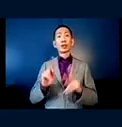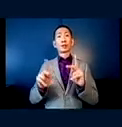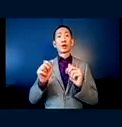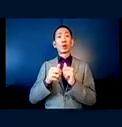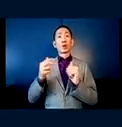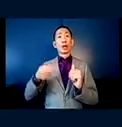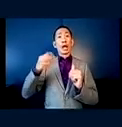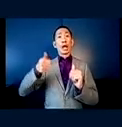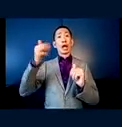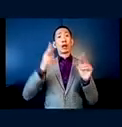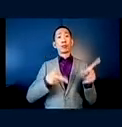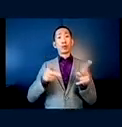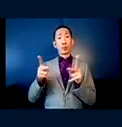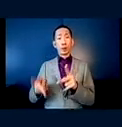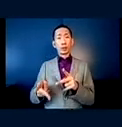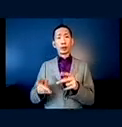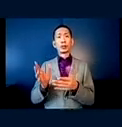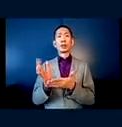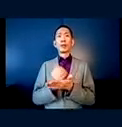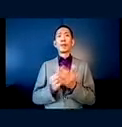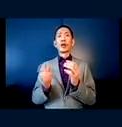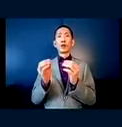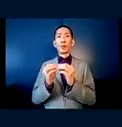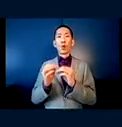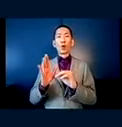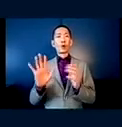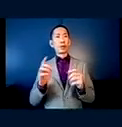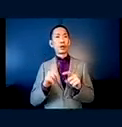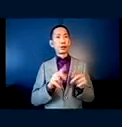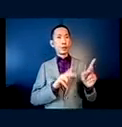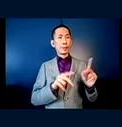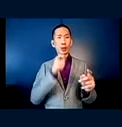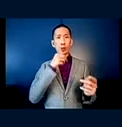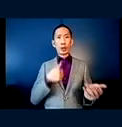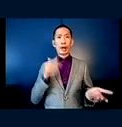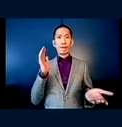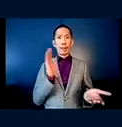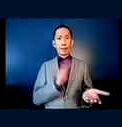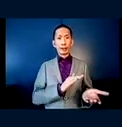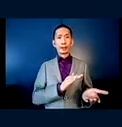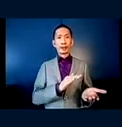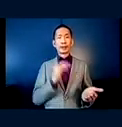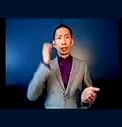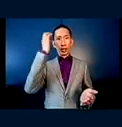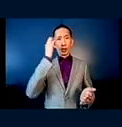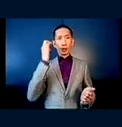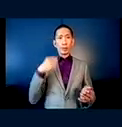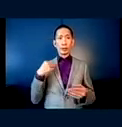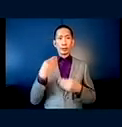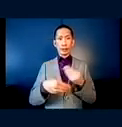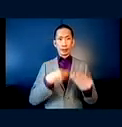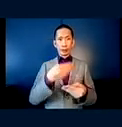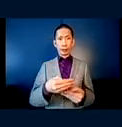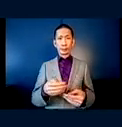INSTANCE WITH EUROPEAN GENETIC ANCESTRY THOSE AT HIGHER PROPORTION OF EUROPEAN ANCESTRY MAKING MORE THAN THOSE WHO HAD